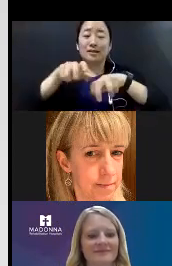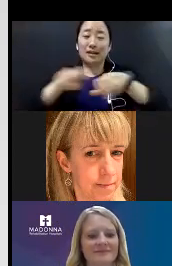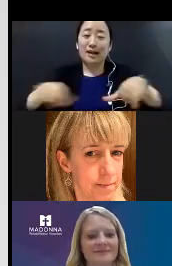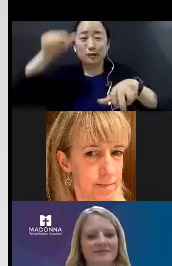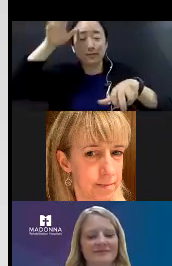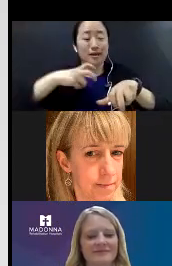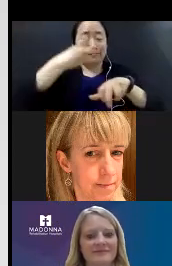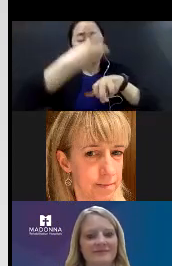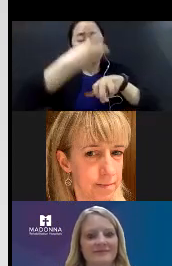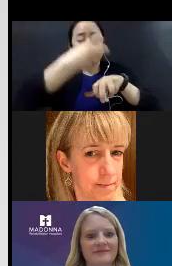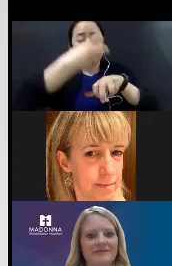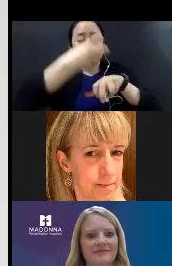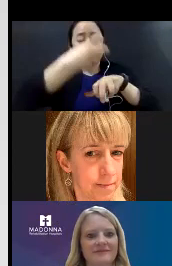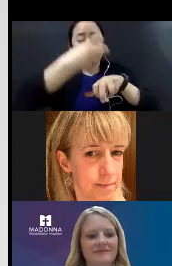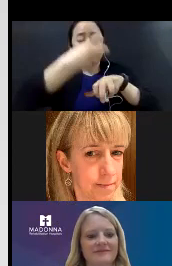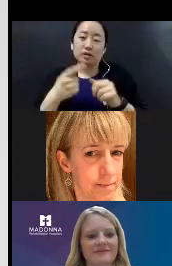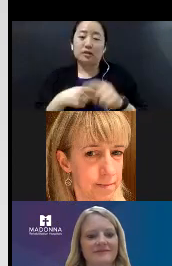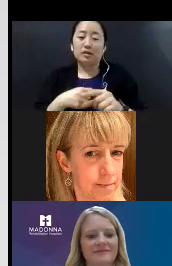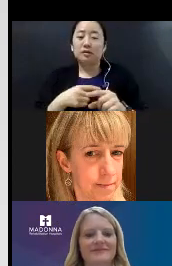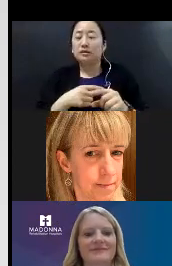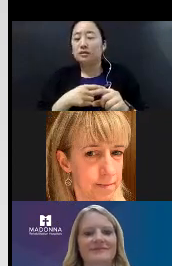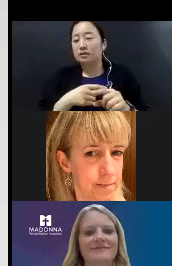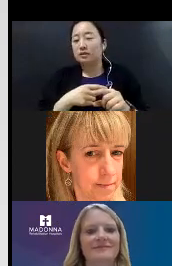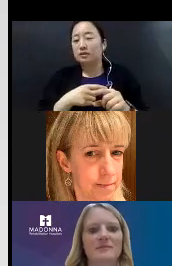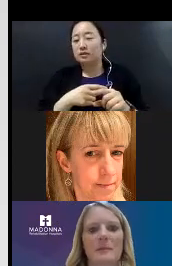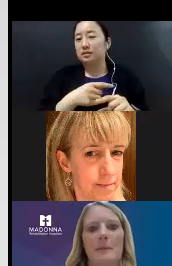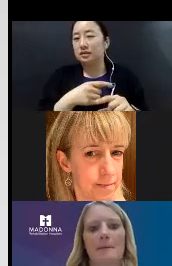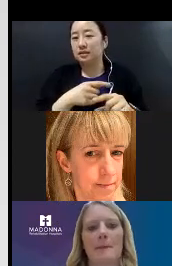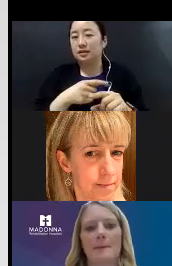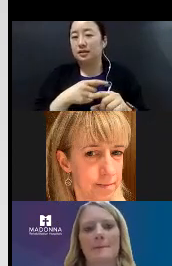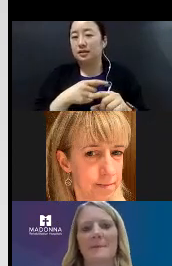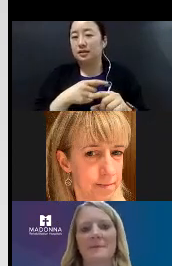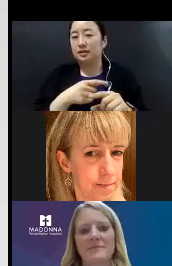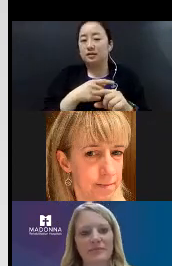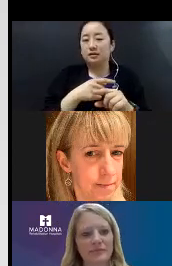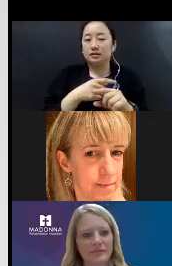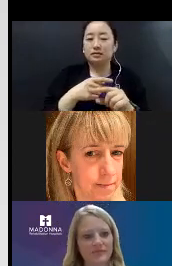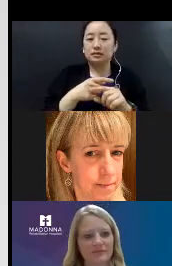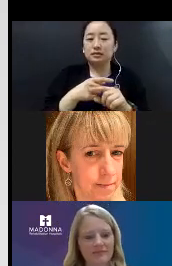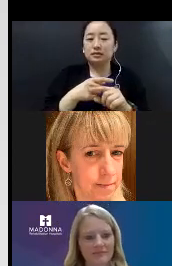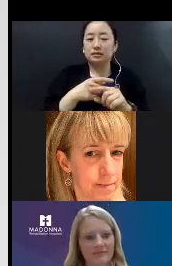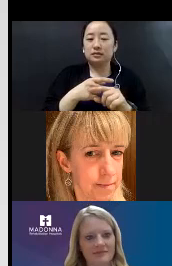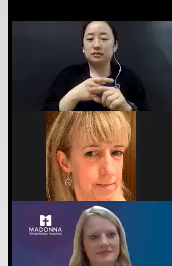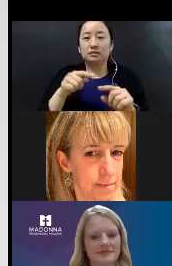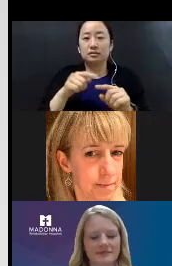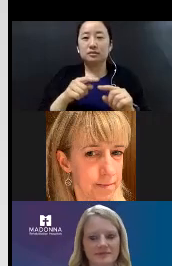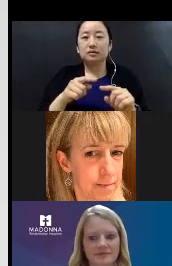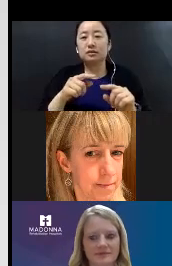THERE MAY BE MANY OF THOSE. SO, THEN SIFTING THROUGH THE ONES THAT ARE NOT RELEVANT VERSUS THE ONES THAT ARE.